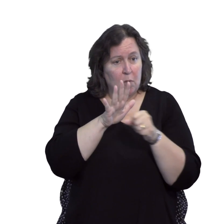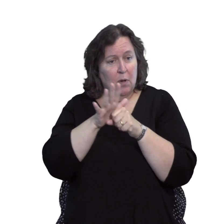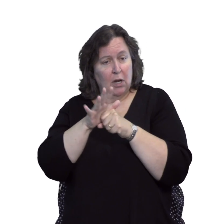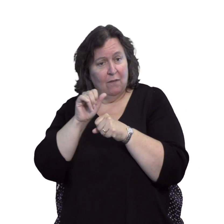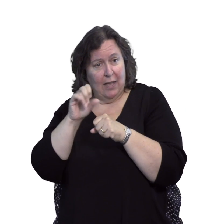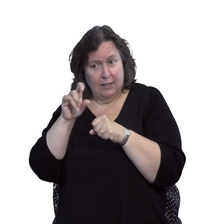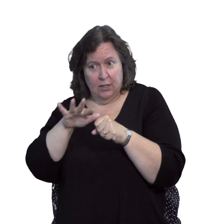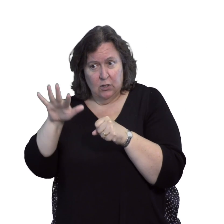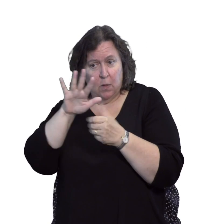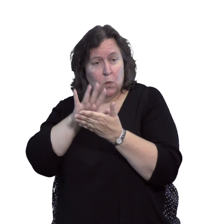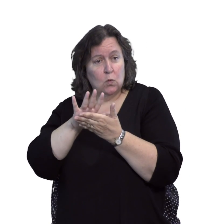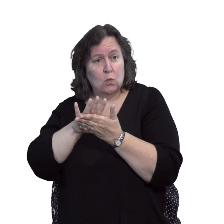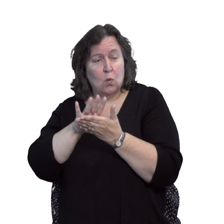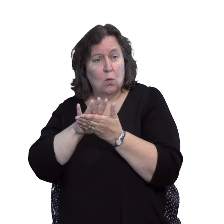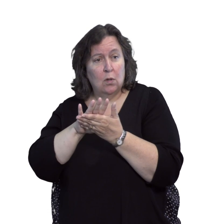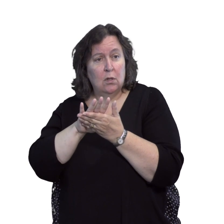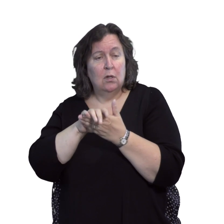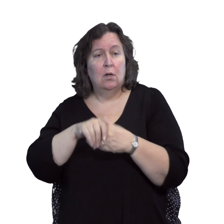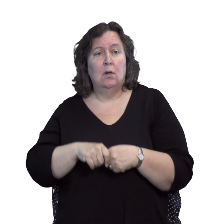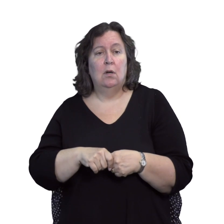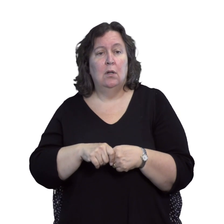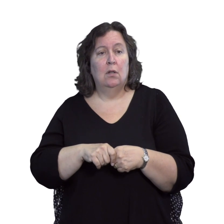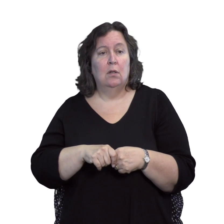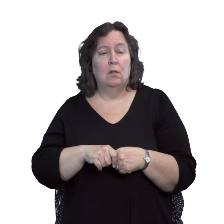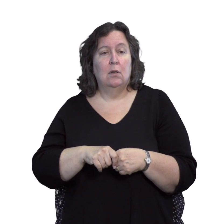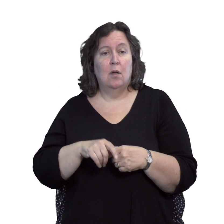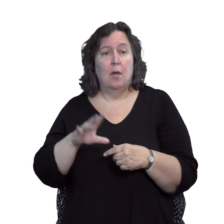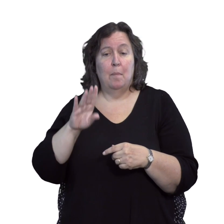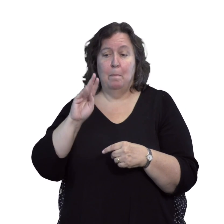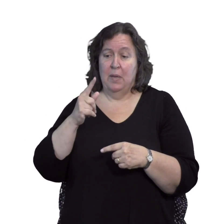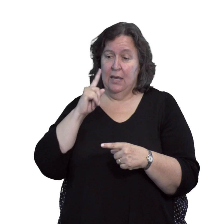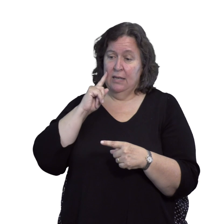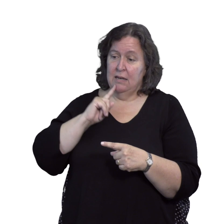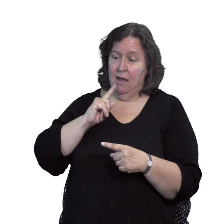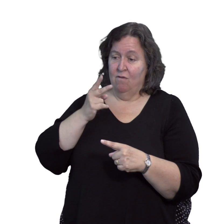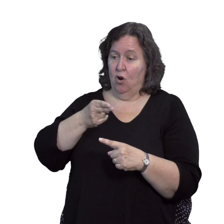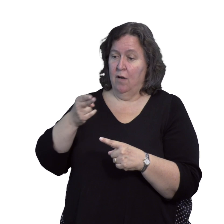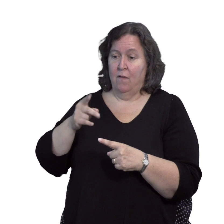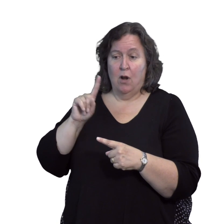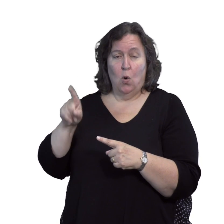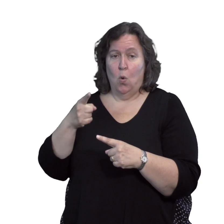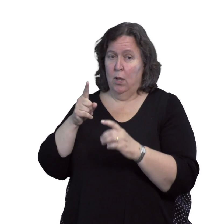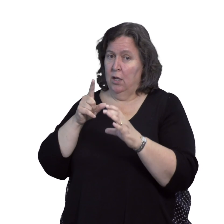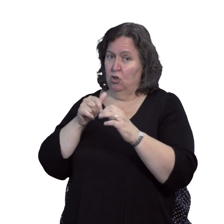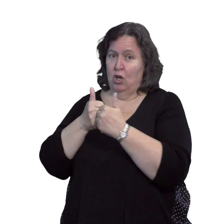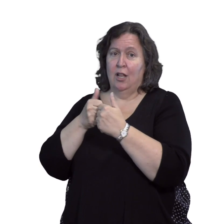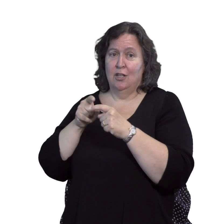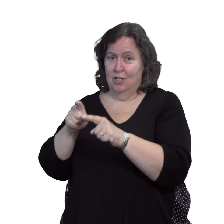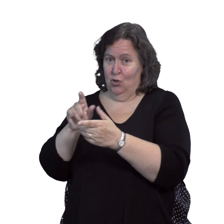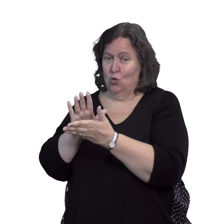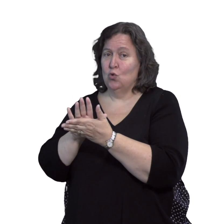Being deaf or hard of hearing is not only a challenge in school. Communication access is impacted